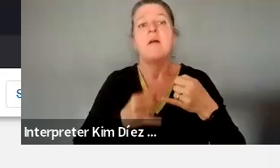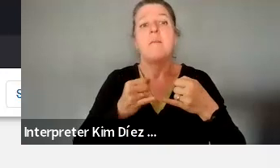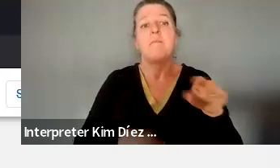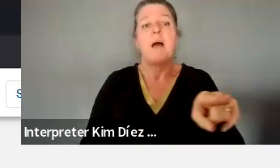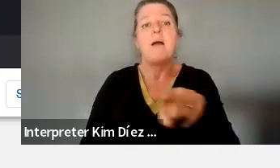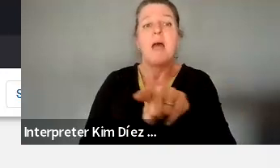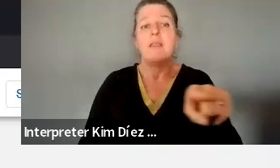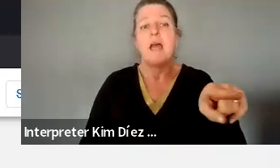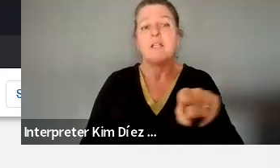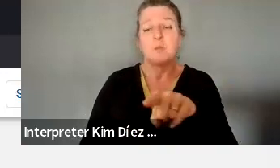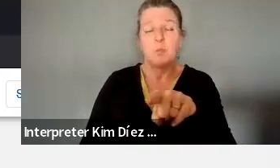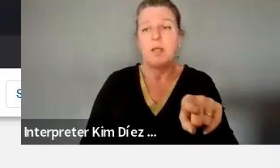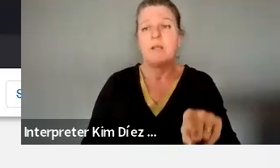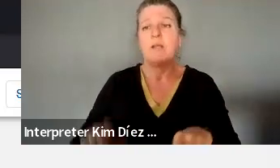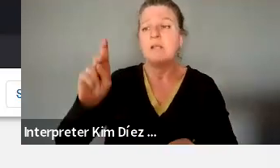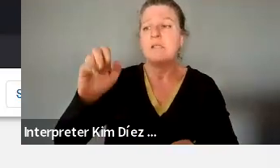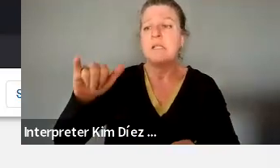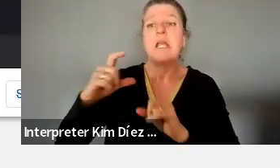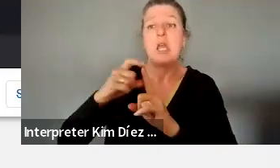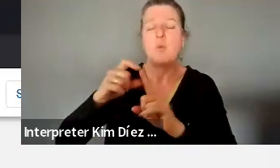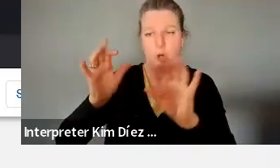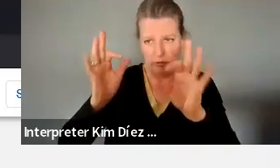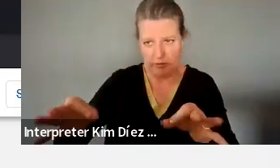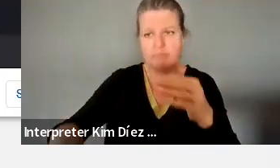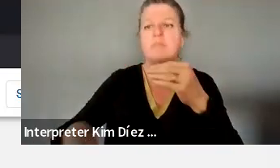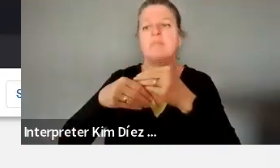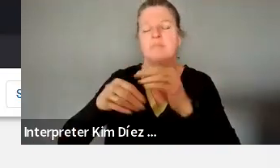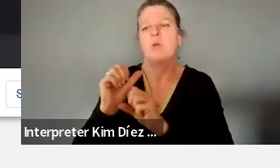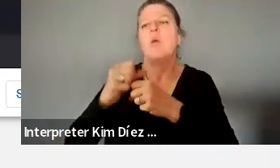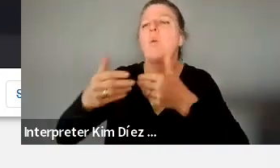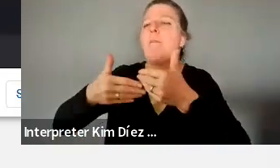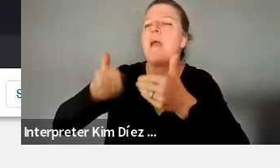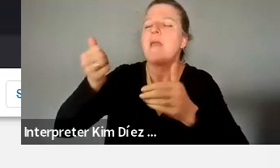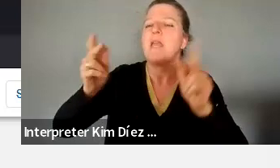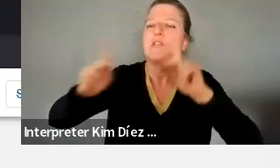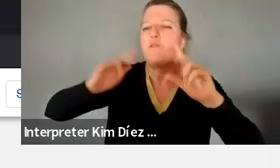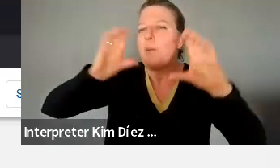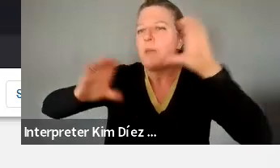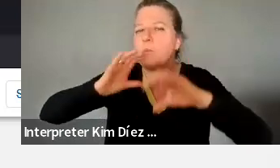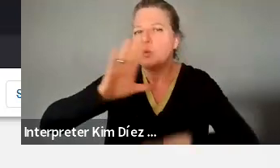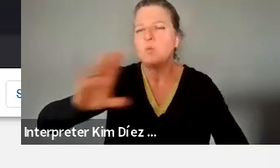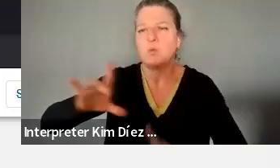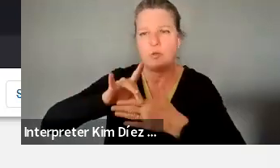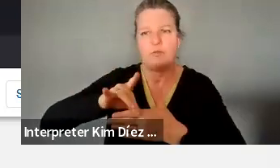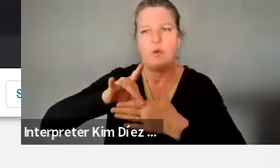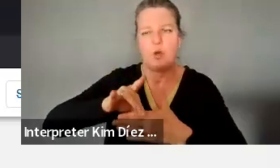to have keywords down there so that'll make it easier for people to search for your content on OER Commons.